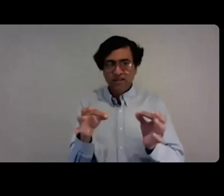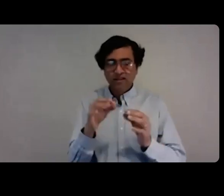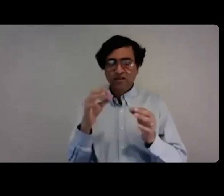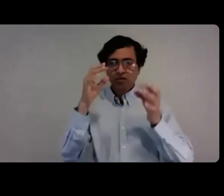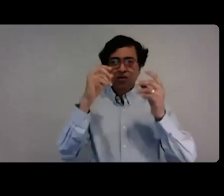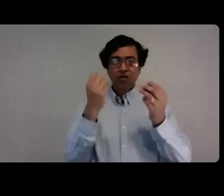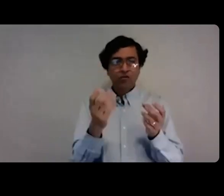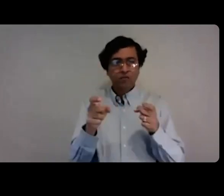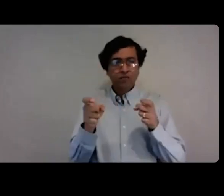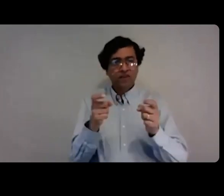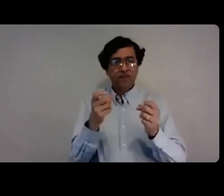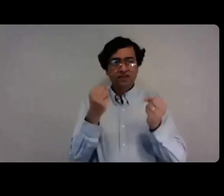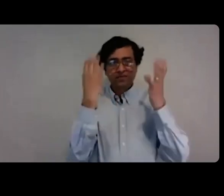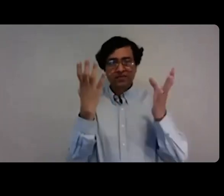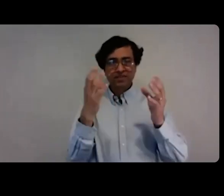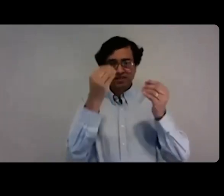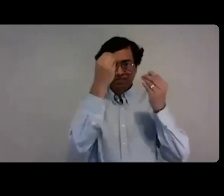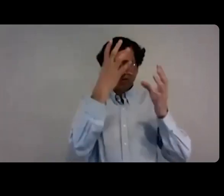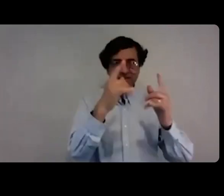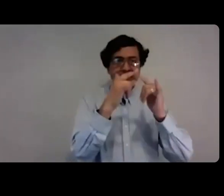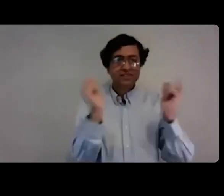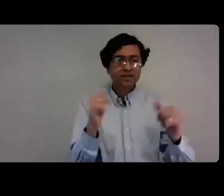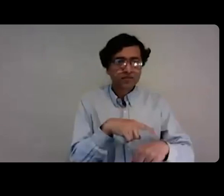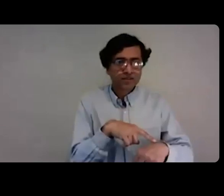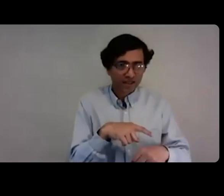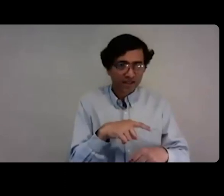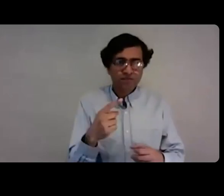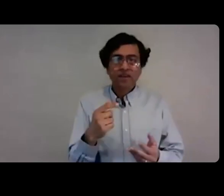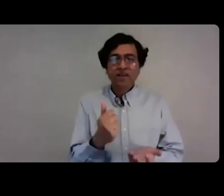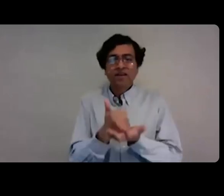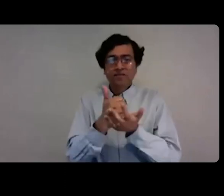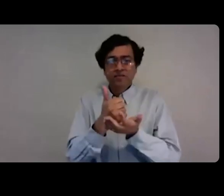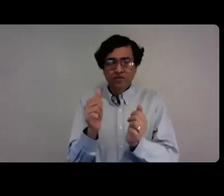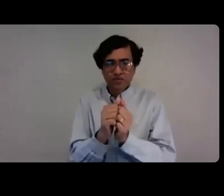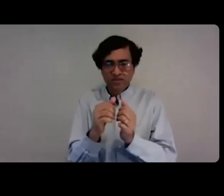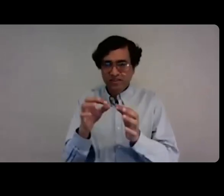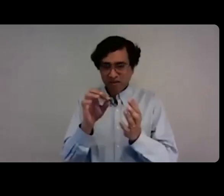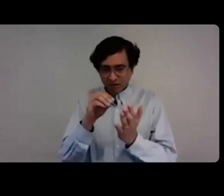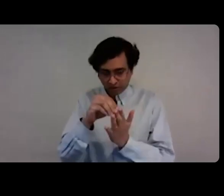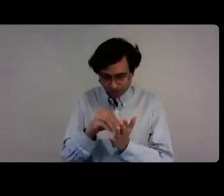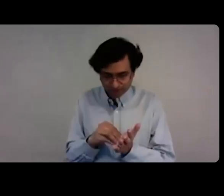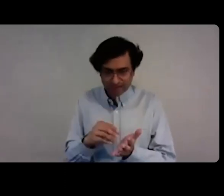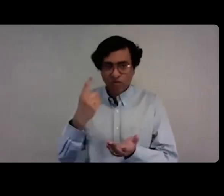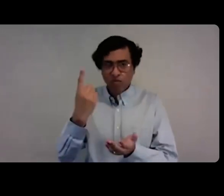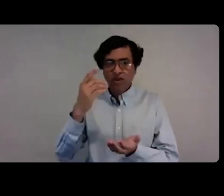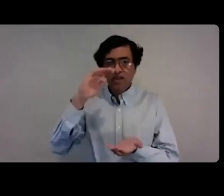So you might want to repeat the information have it on the board, as well